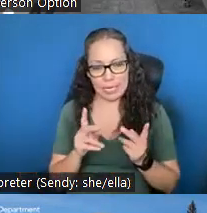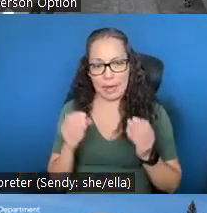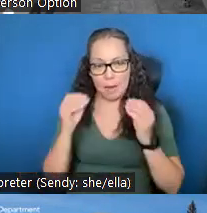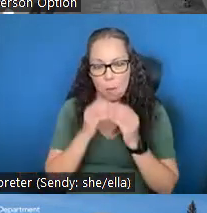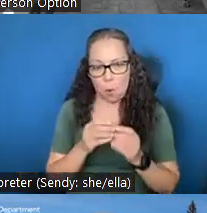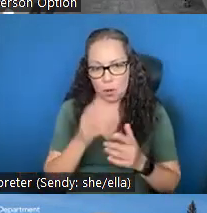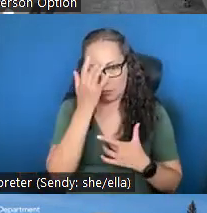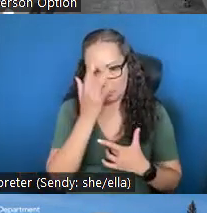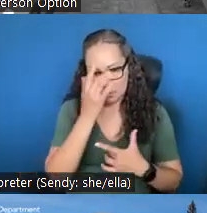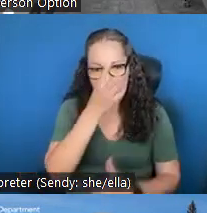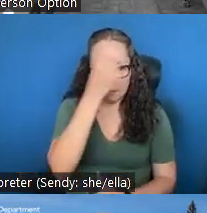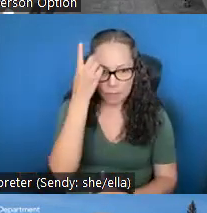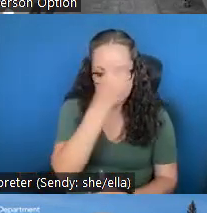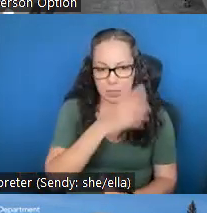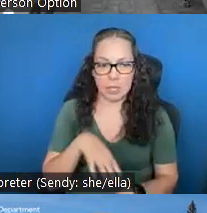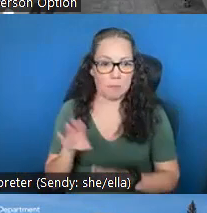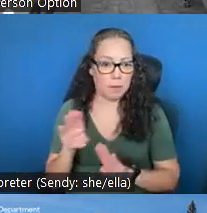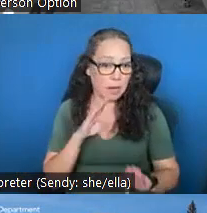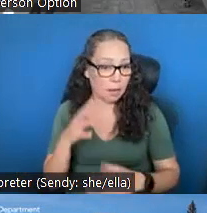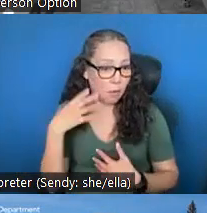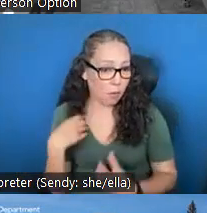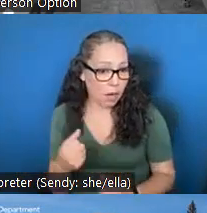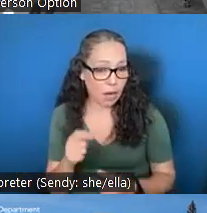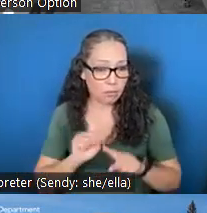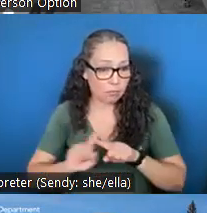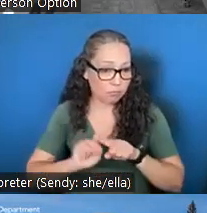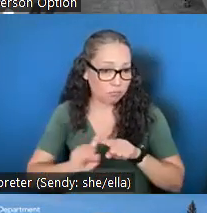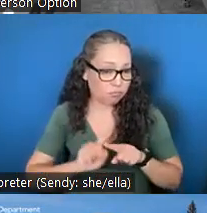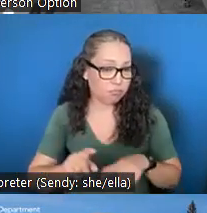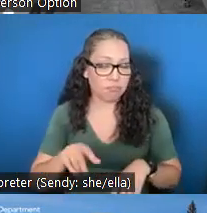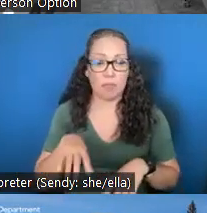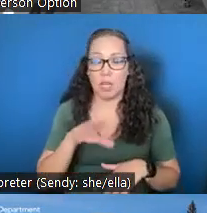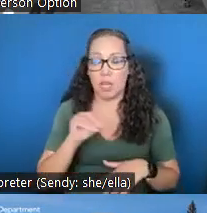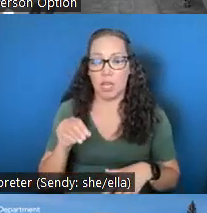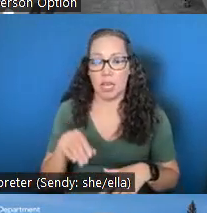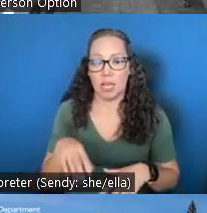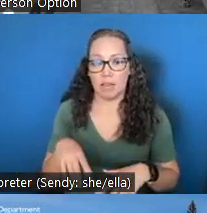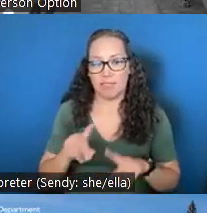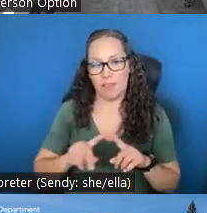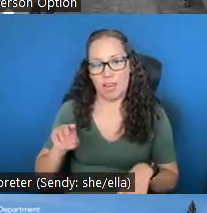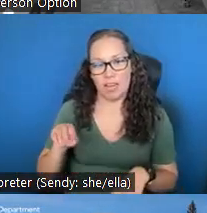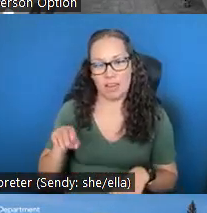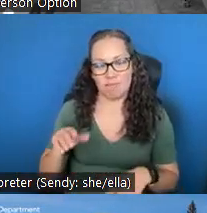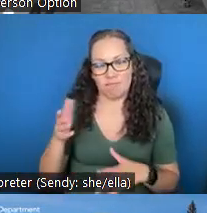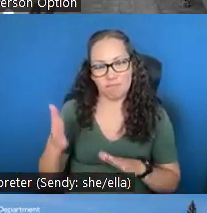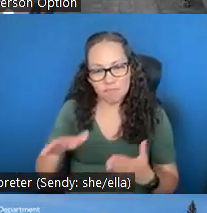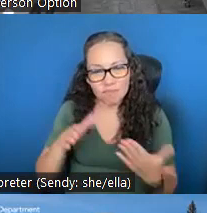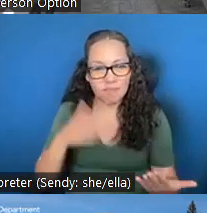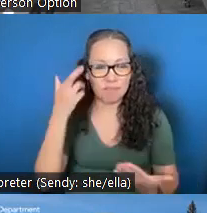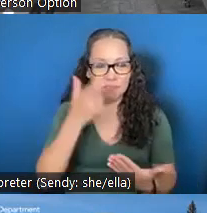and Behavioral Health and multiple comorbidities and the intersectionality of Aging and Disability